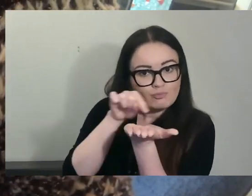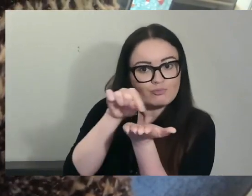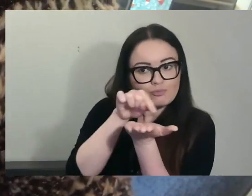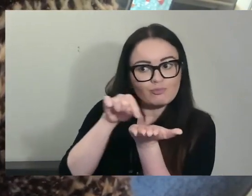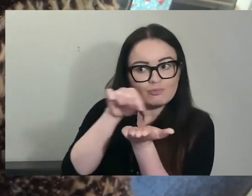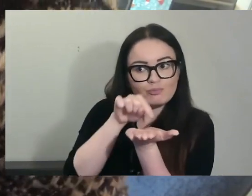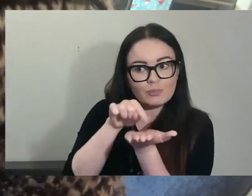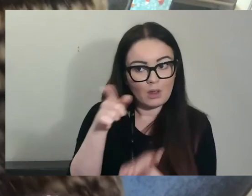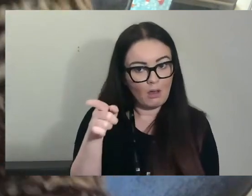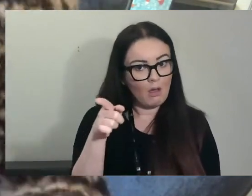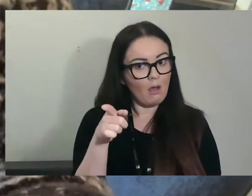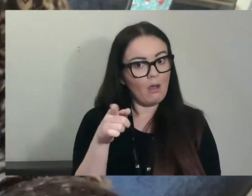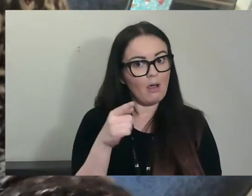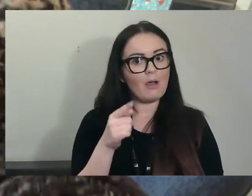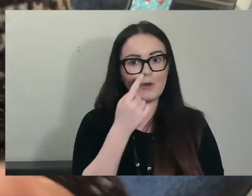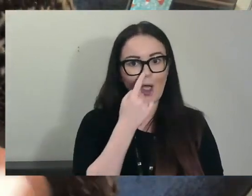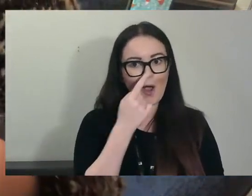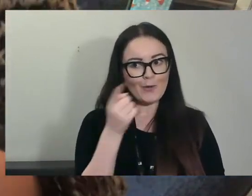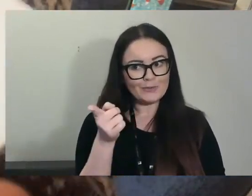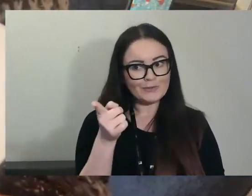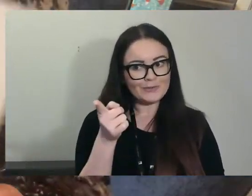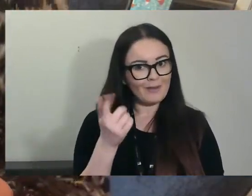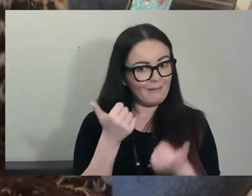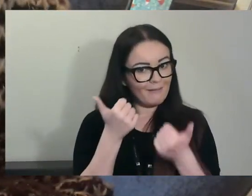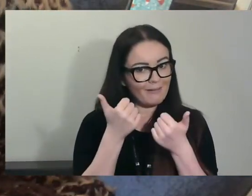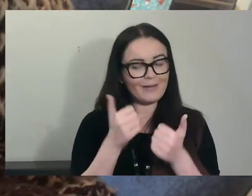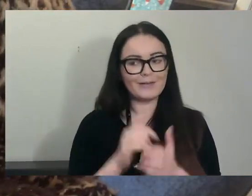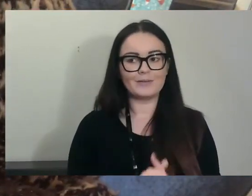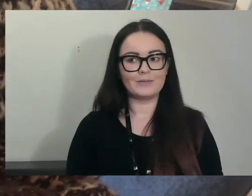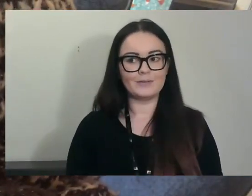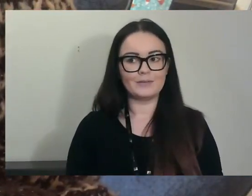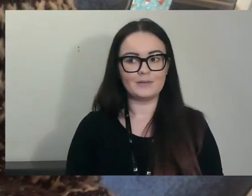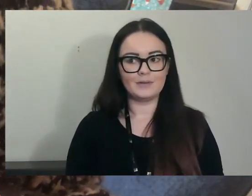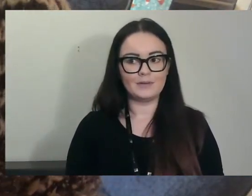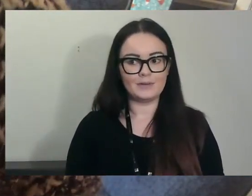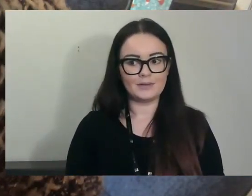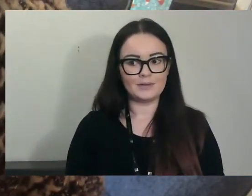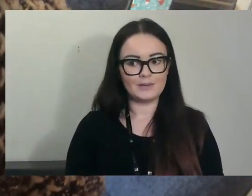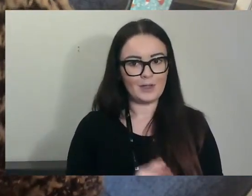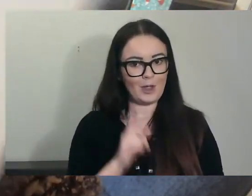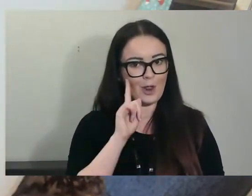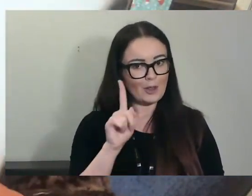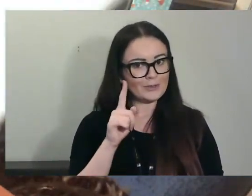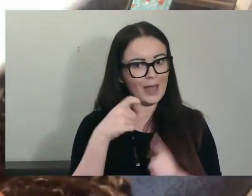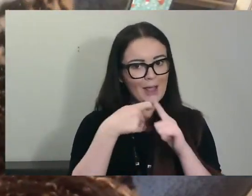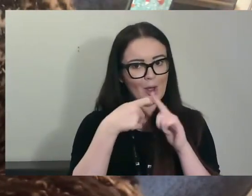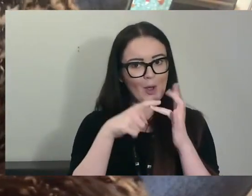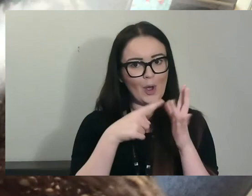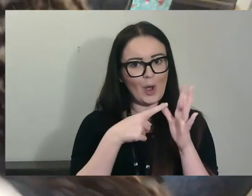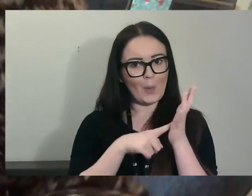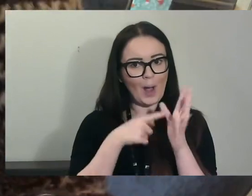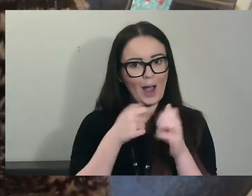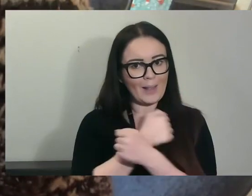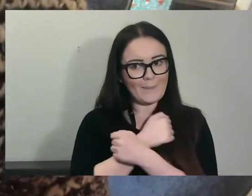a nose like this – there we go. Looks a little bit like a koala bear, doesn't he?